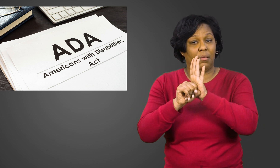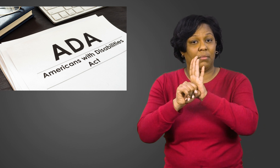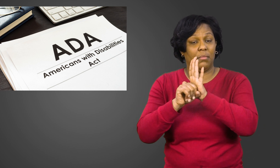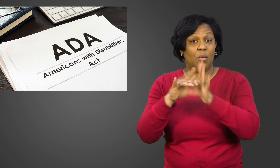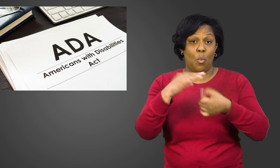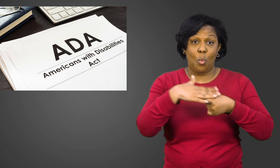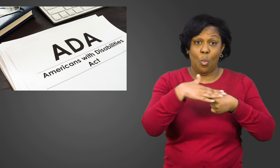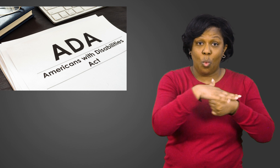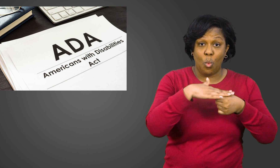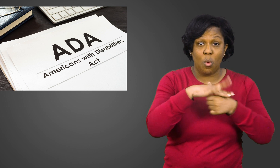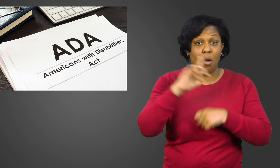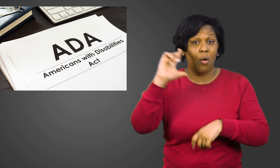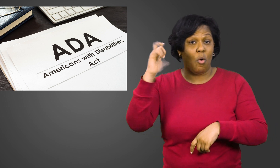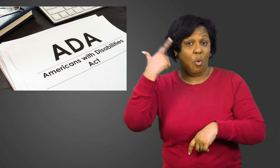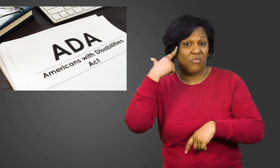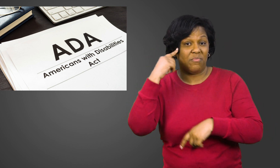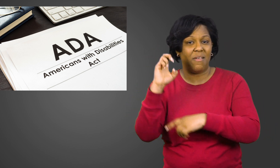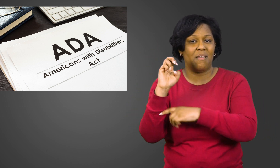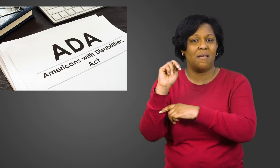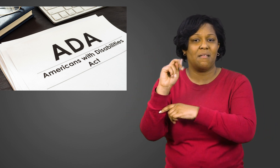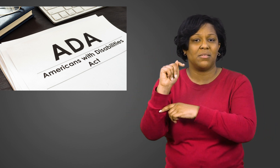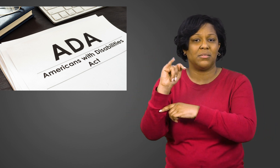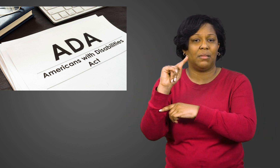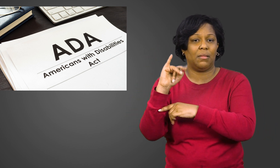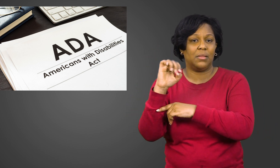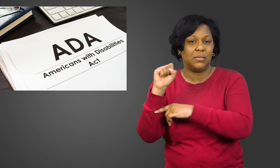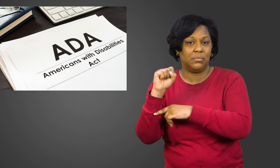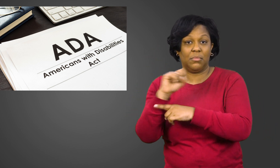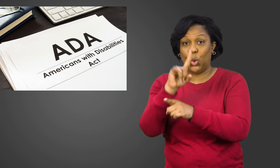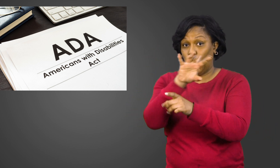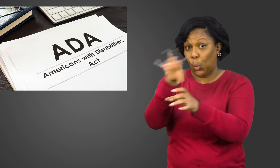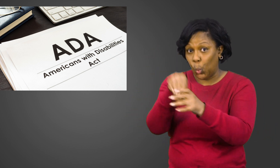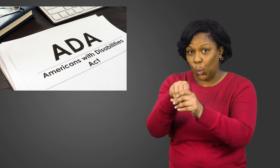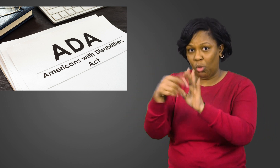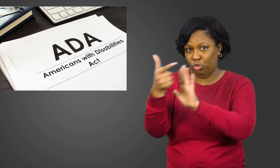state and local government entities, including law enforcement agencies,